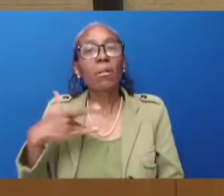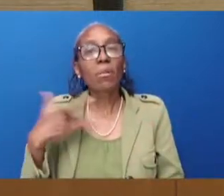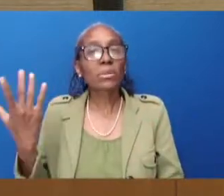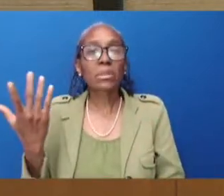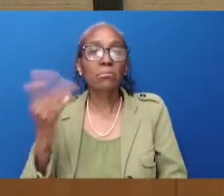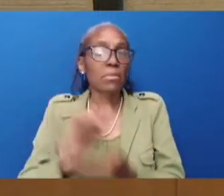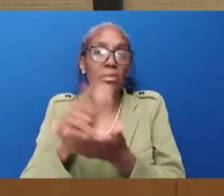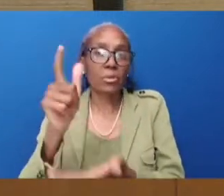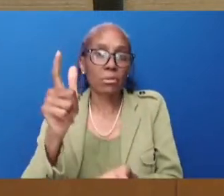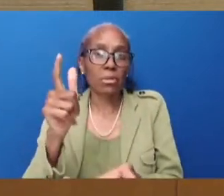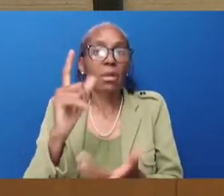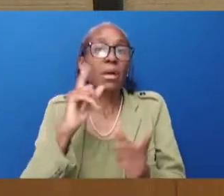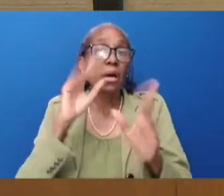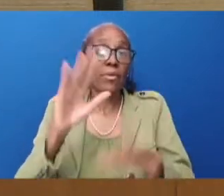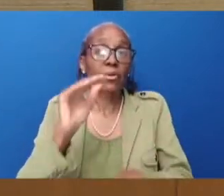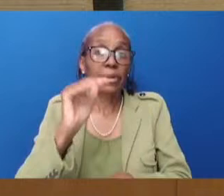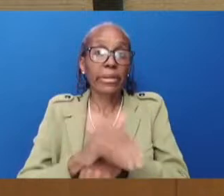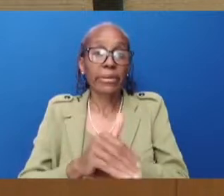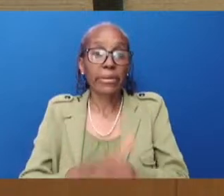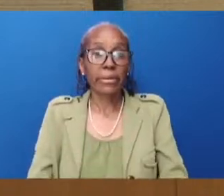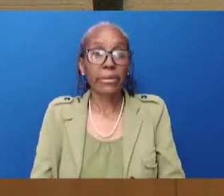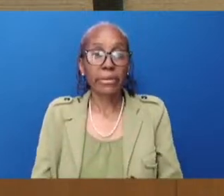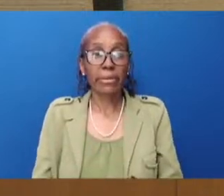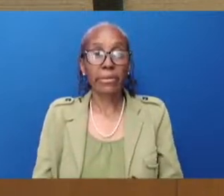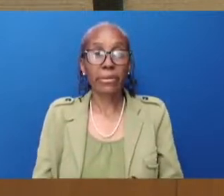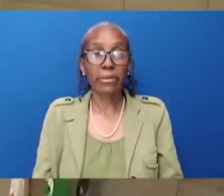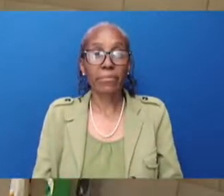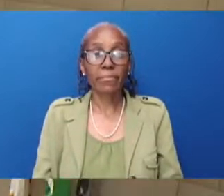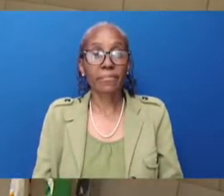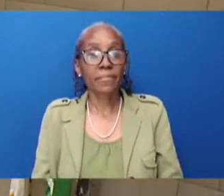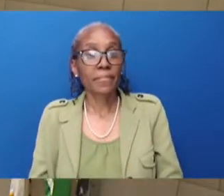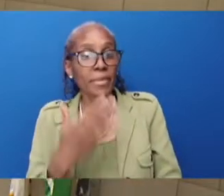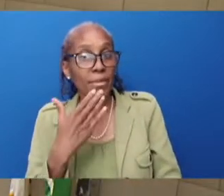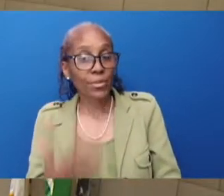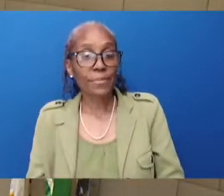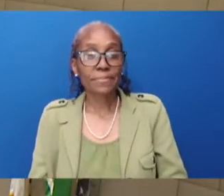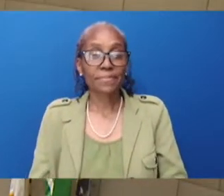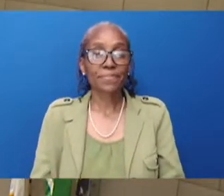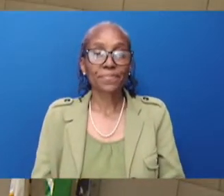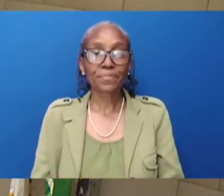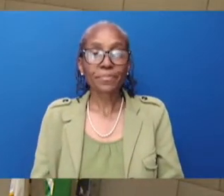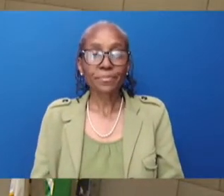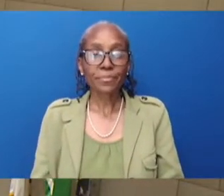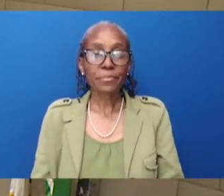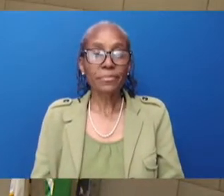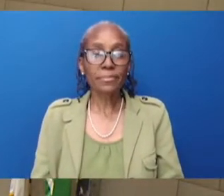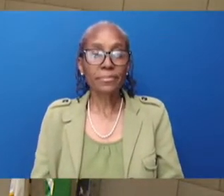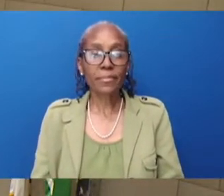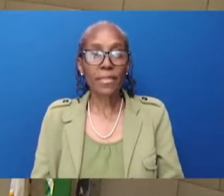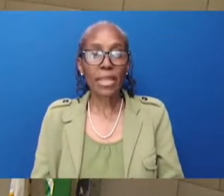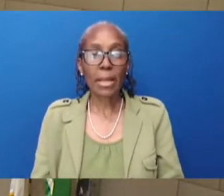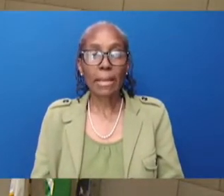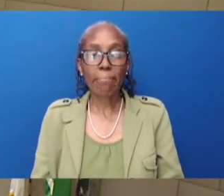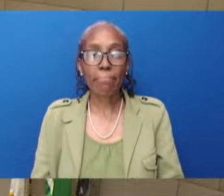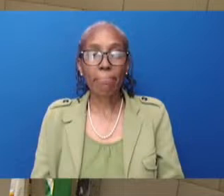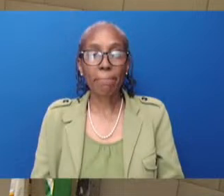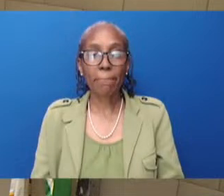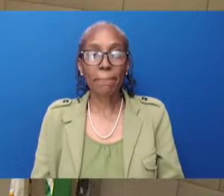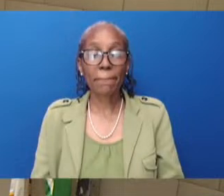LIKE WHAT ARE WE DOING, Y'ALL?